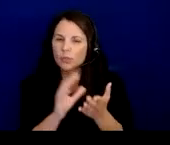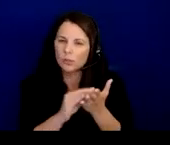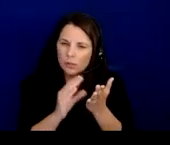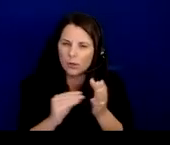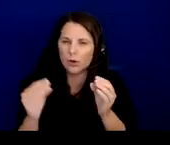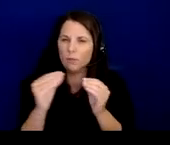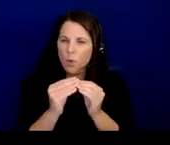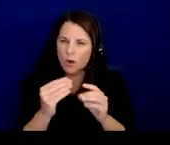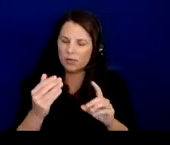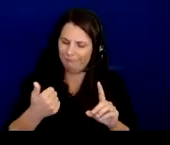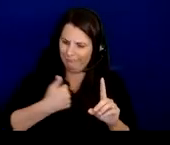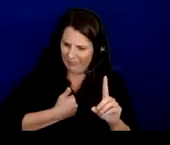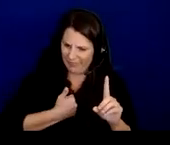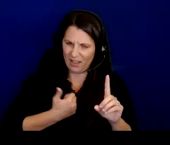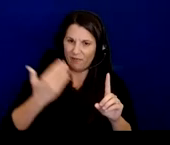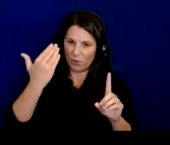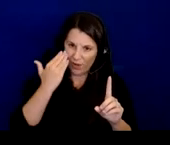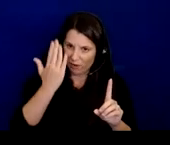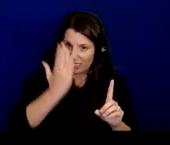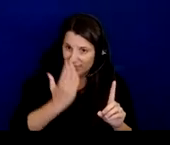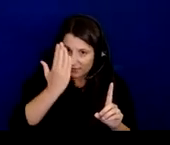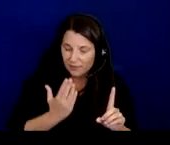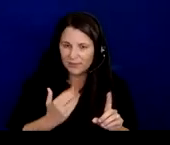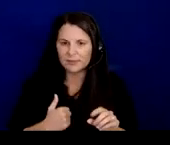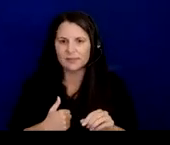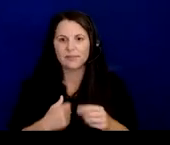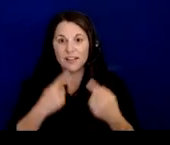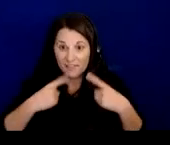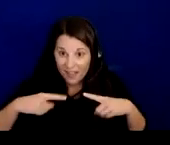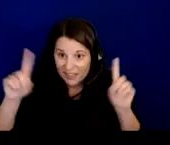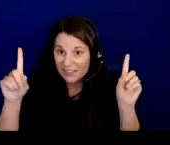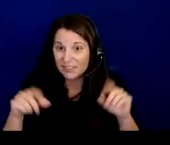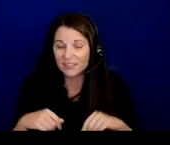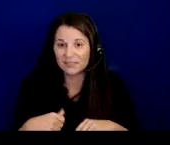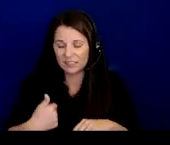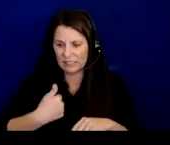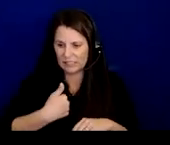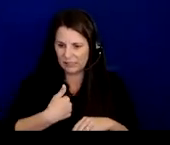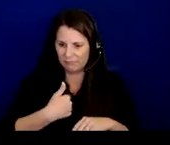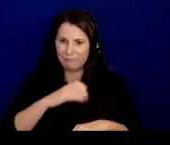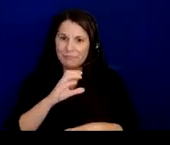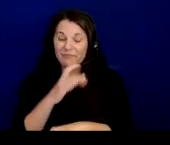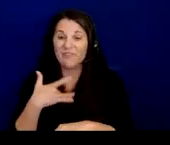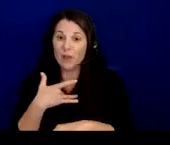I can make a difference self-empowerment not just empowering others, but empowering yourselves to to make a difference.